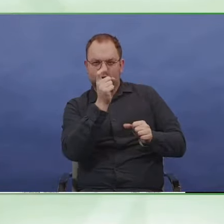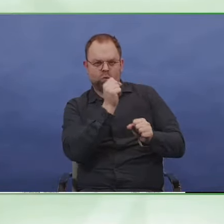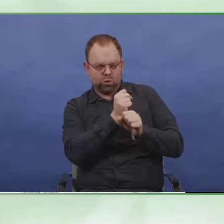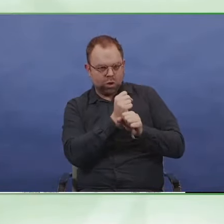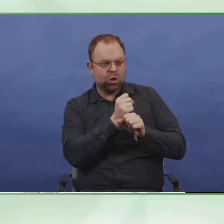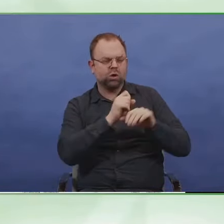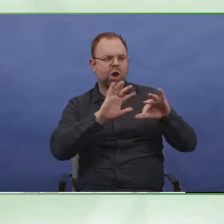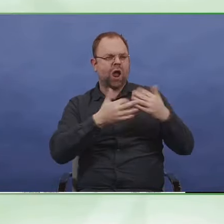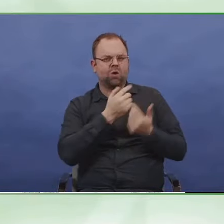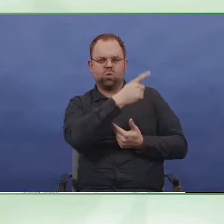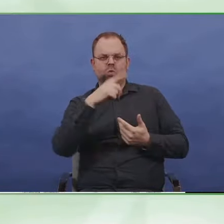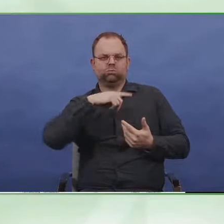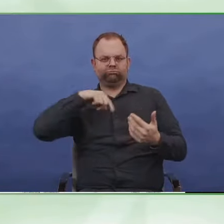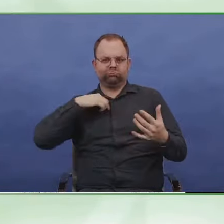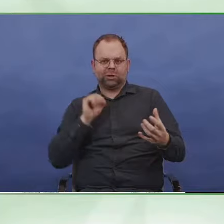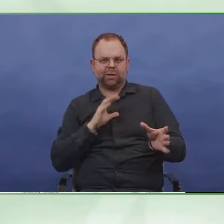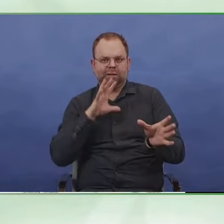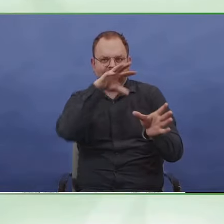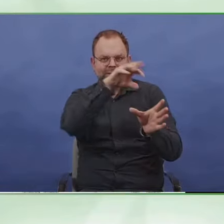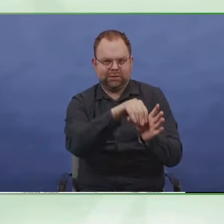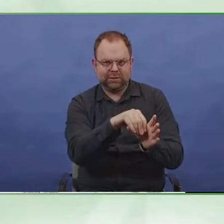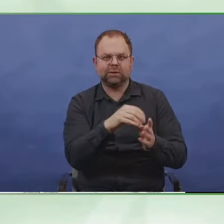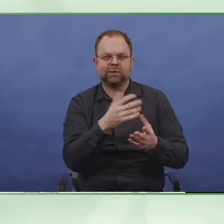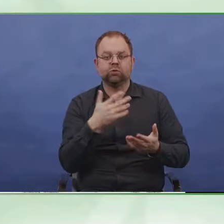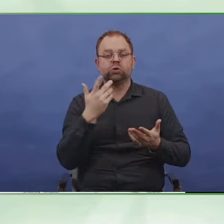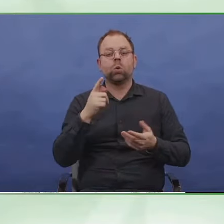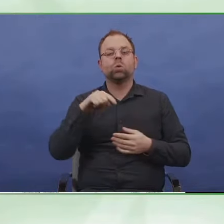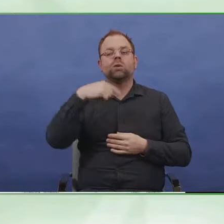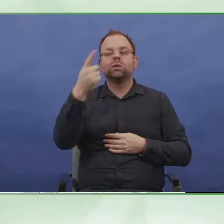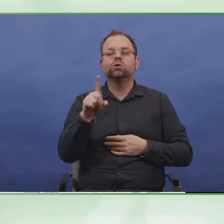I just want to say that she is an amazing leader and I'm honoured to